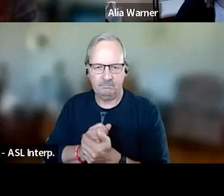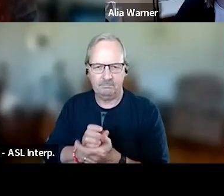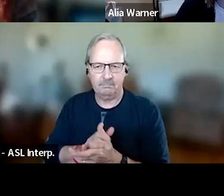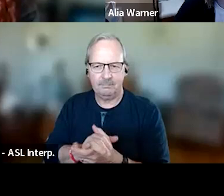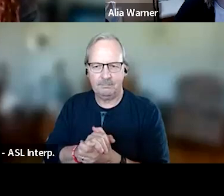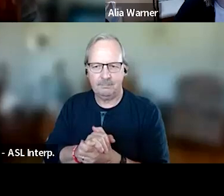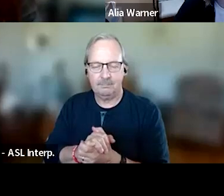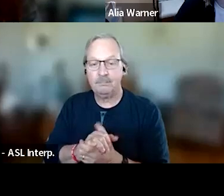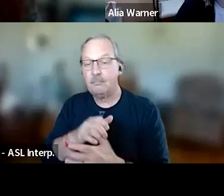Any other thoughts on that?